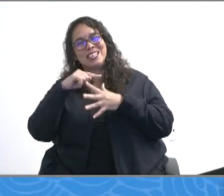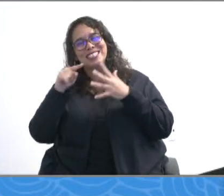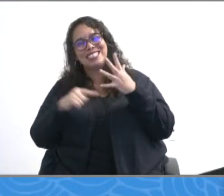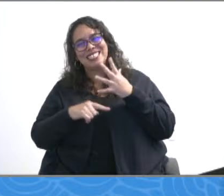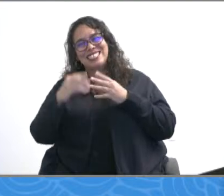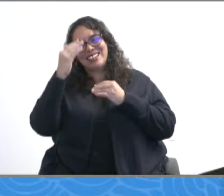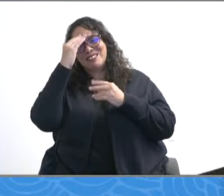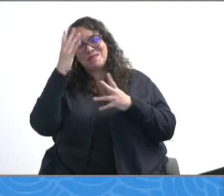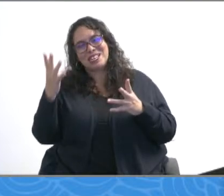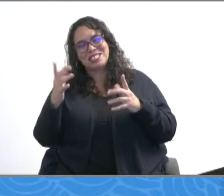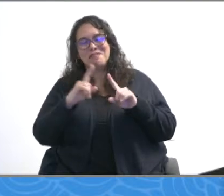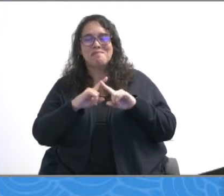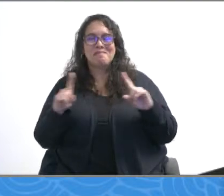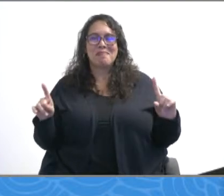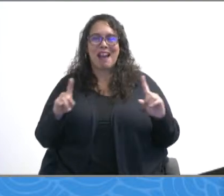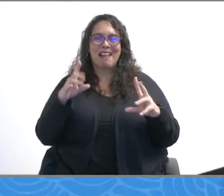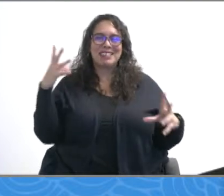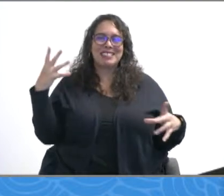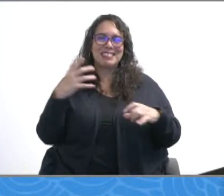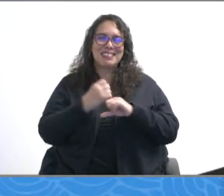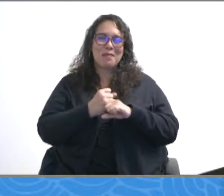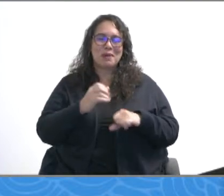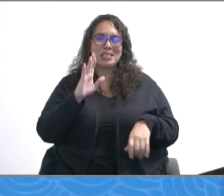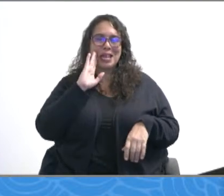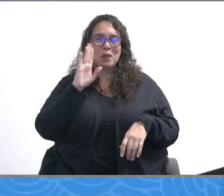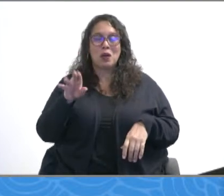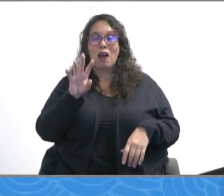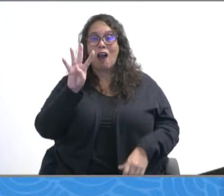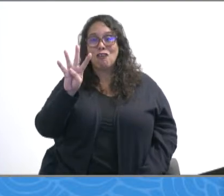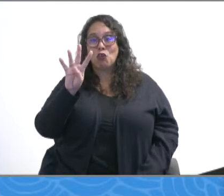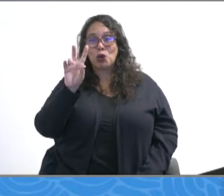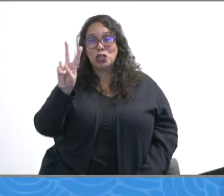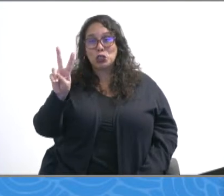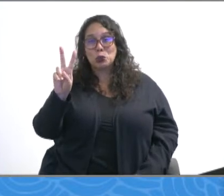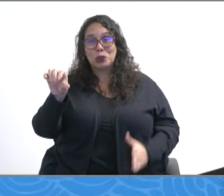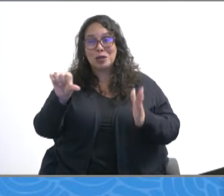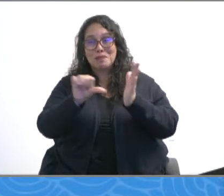what the 42-page document at lbschools.net/lcap provides.